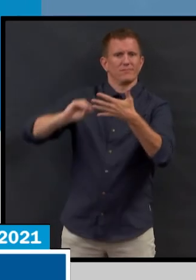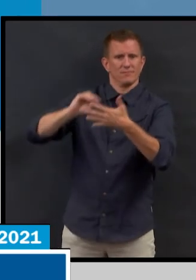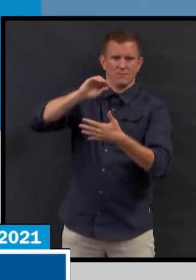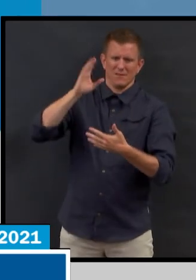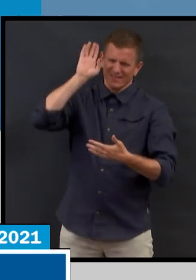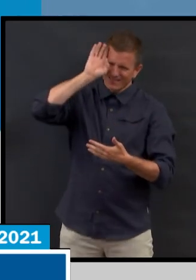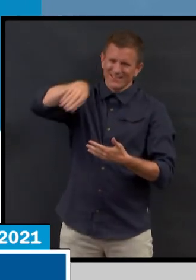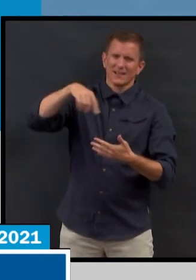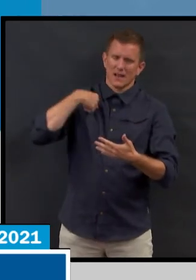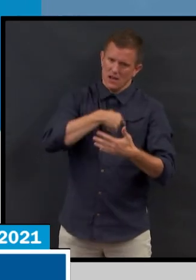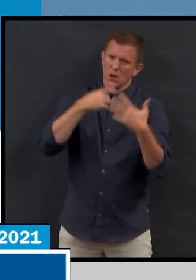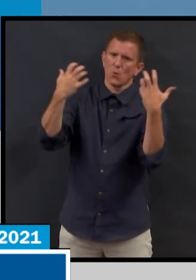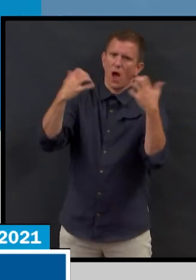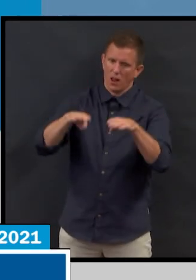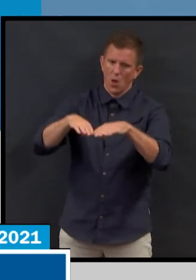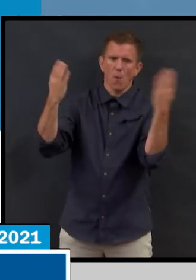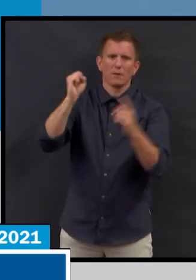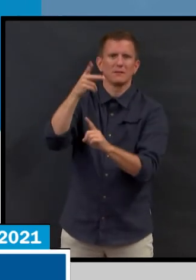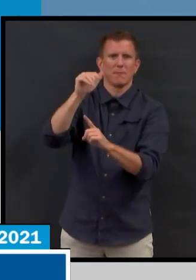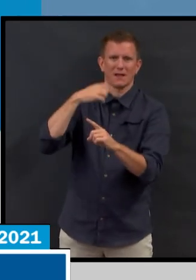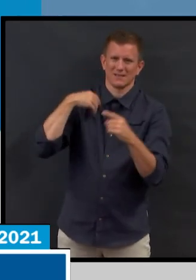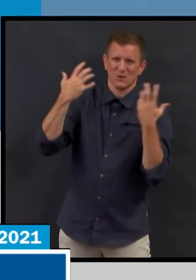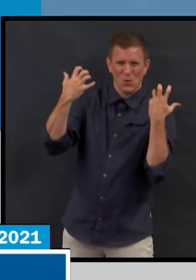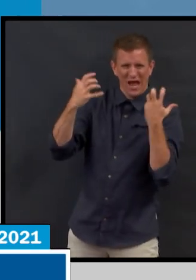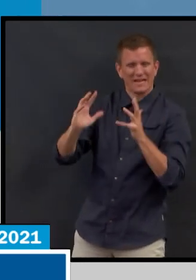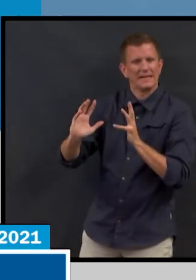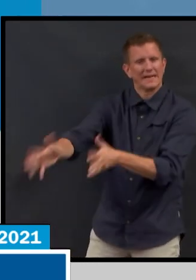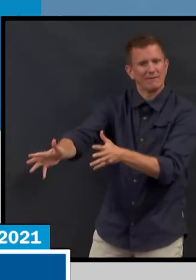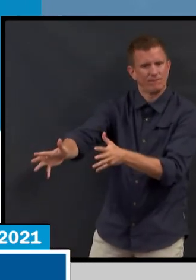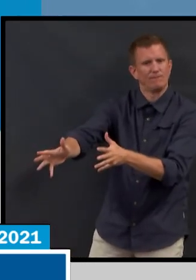we are now working alongside the developer i don't know where that comes from the city of